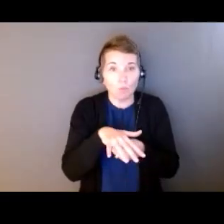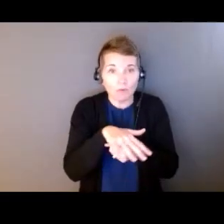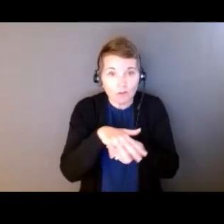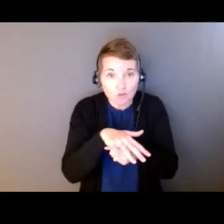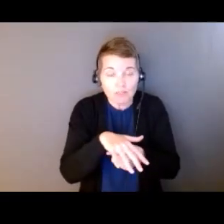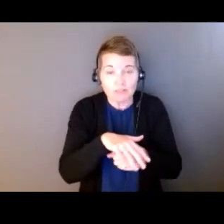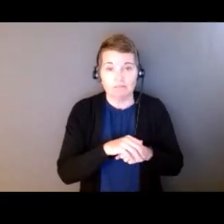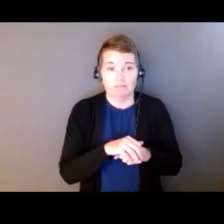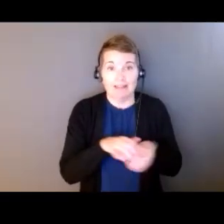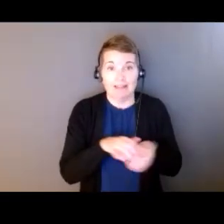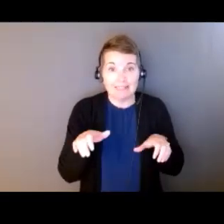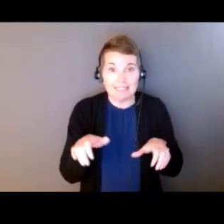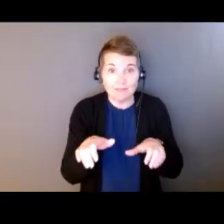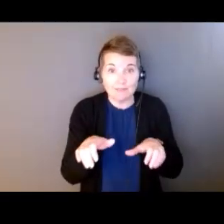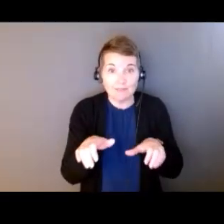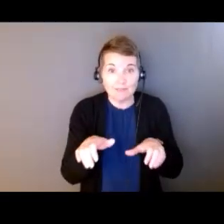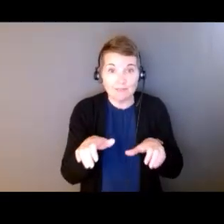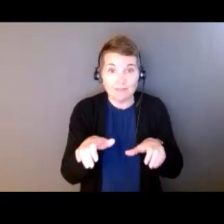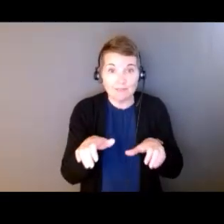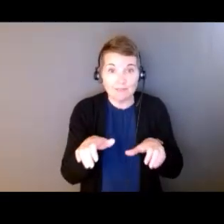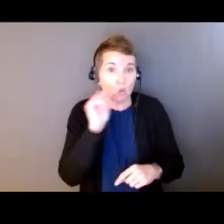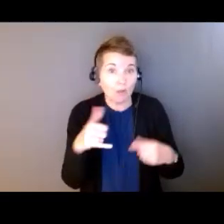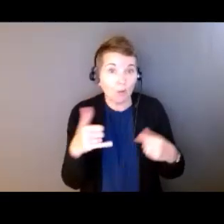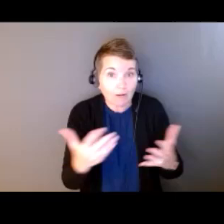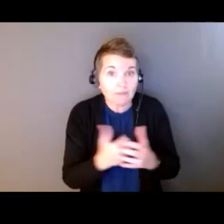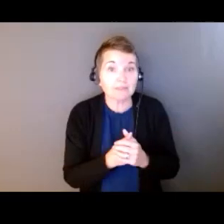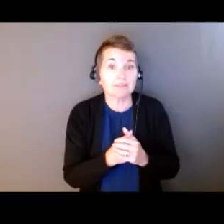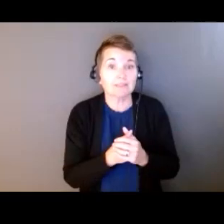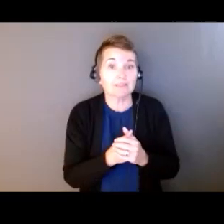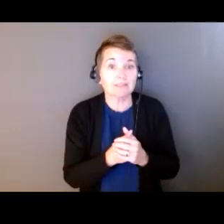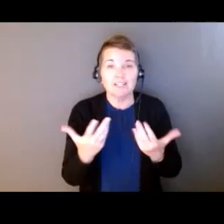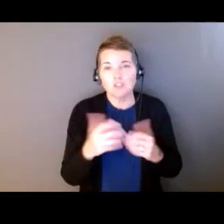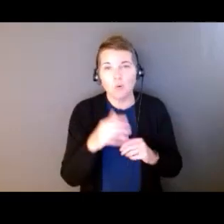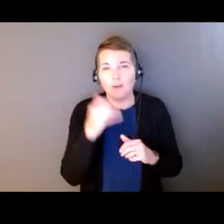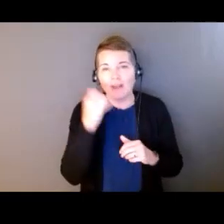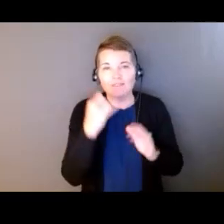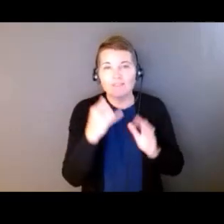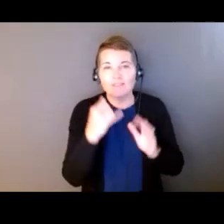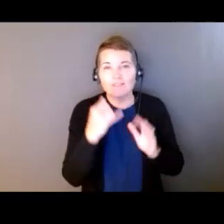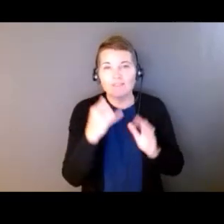given performance, date, exhibition while on tour or circulating works.